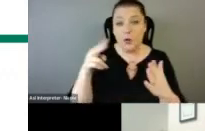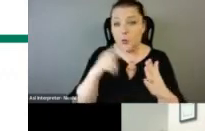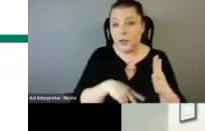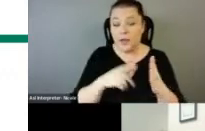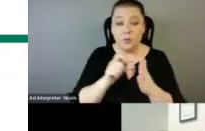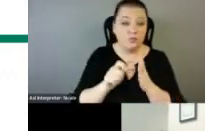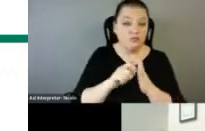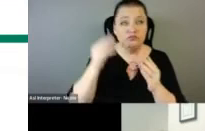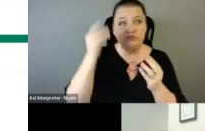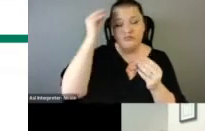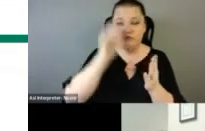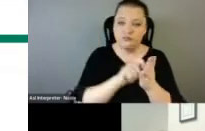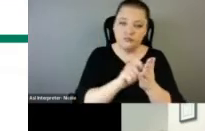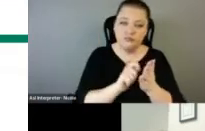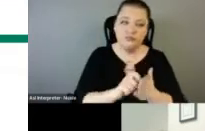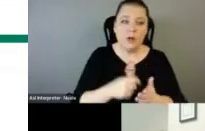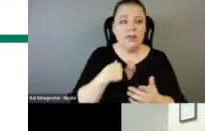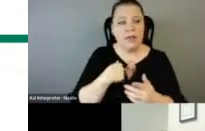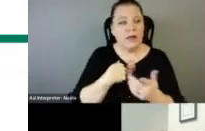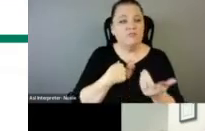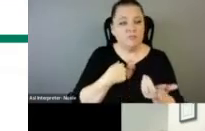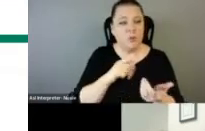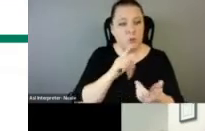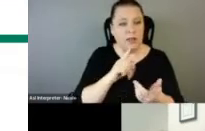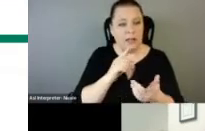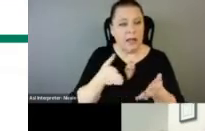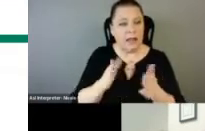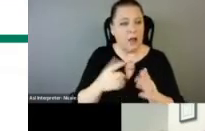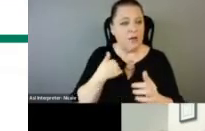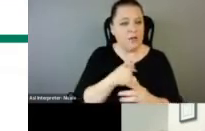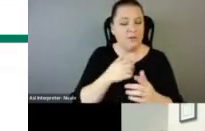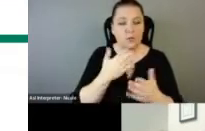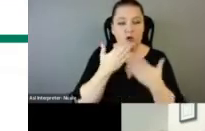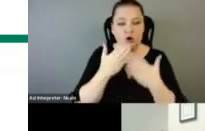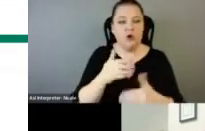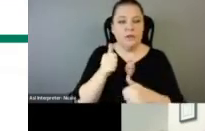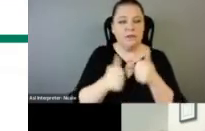purposes, what buckets they fall into, and which subgroups can can utilize the questions best to answer some of their